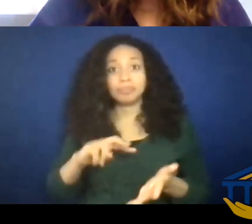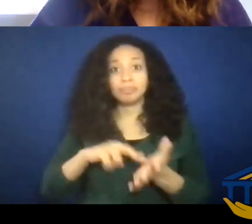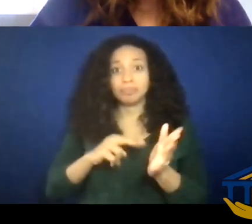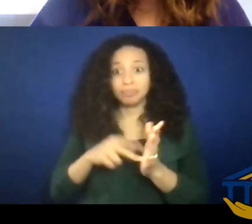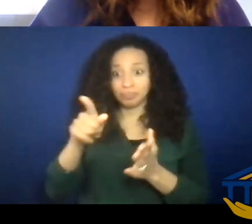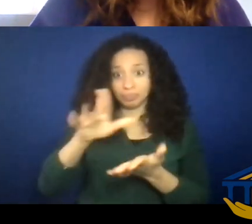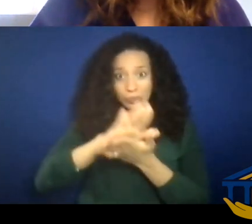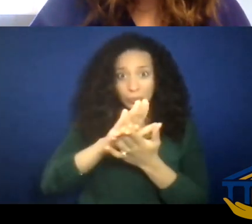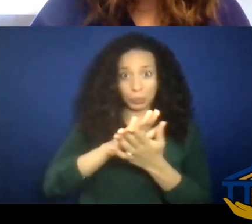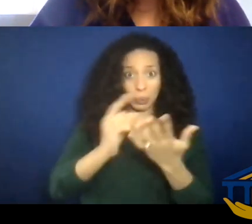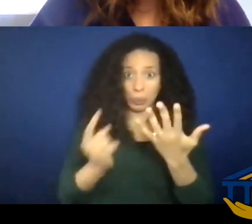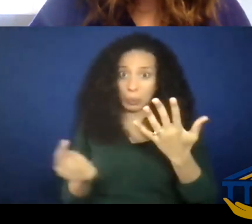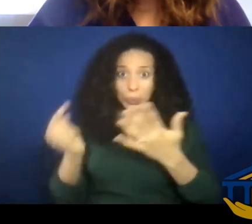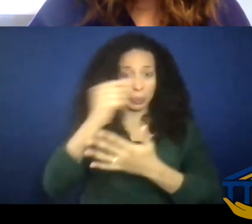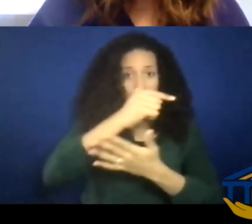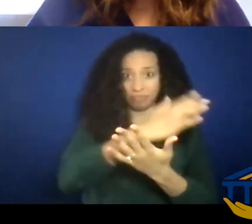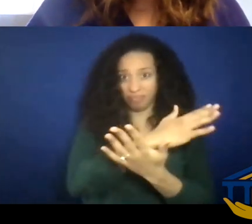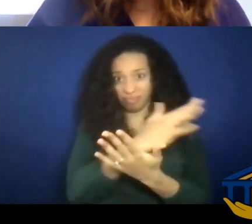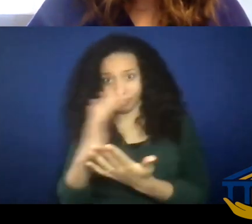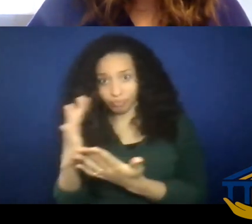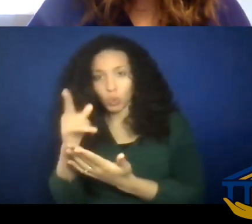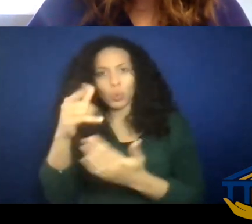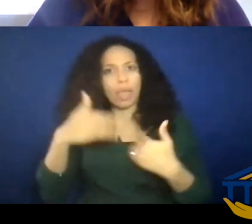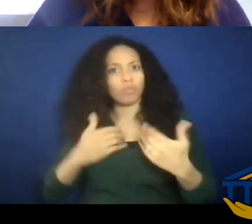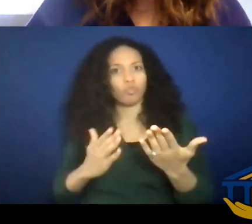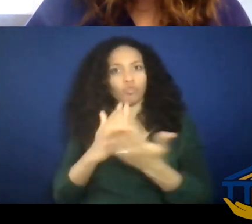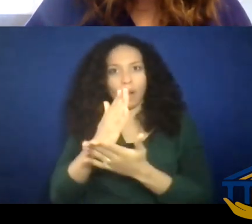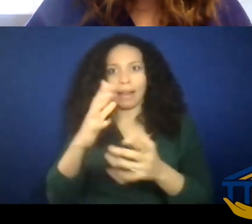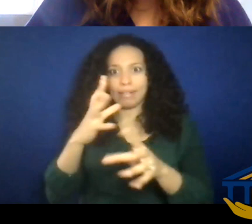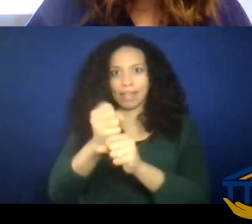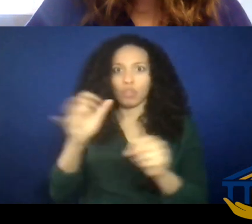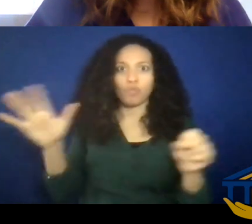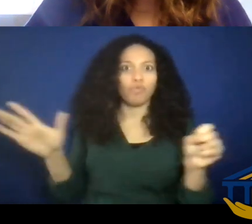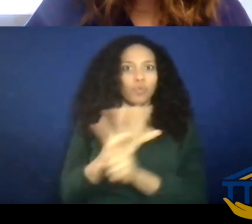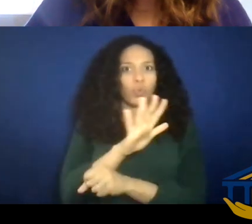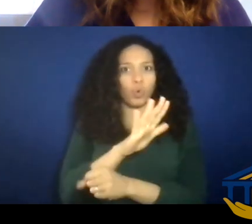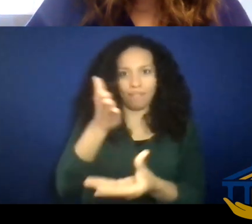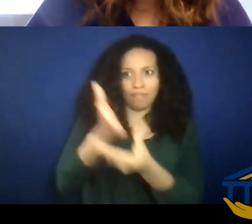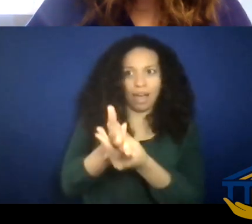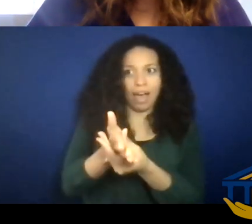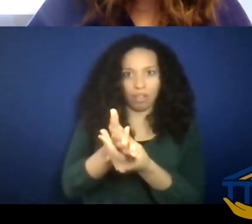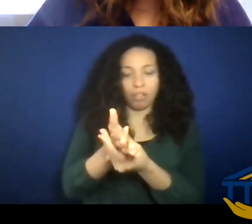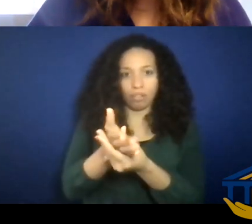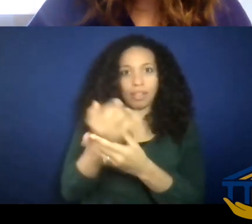to get that full file. If you need it and you can make, you can make a request right to your